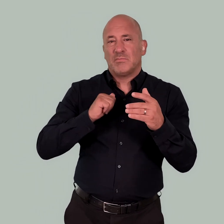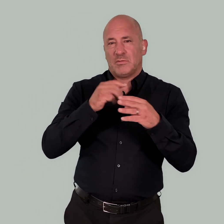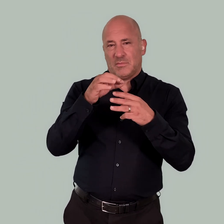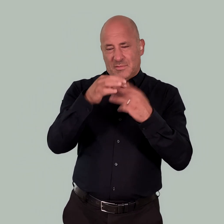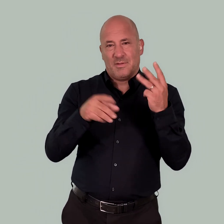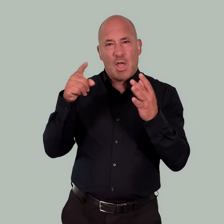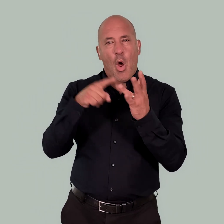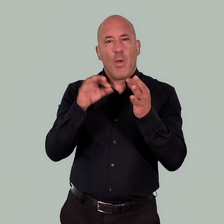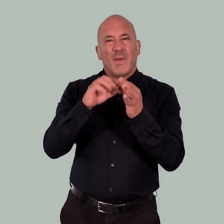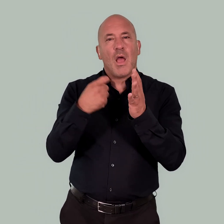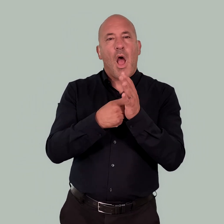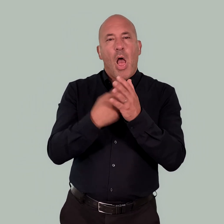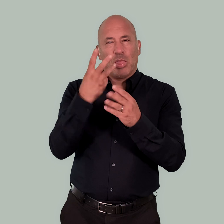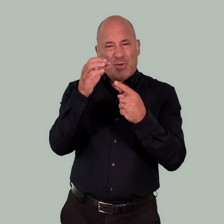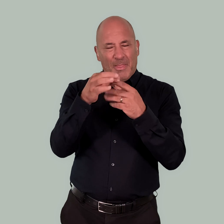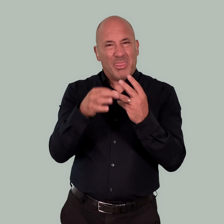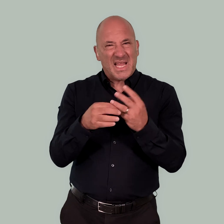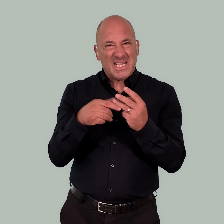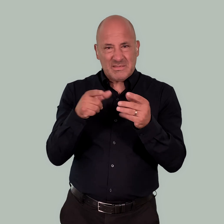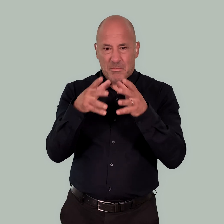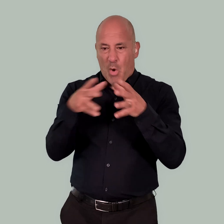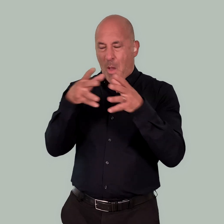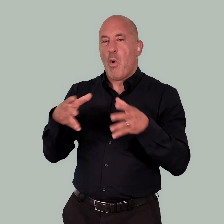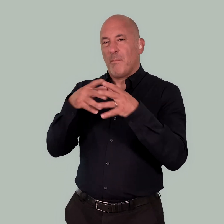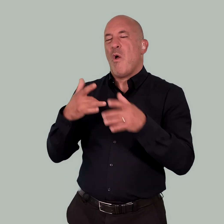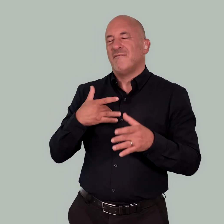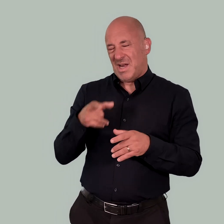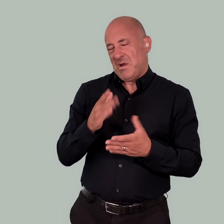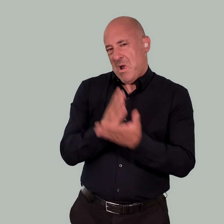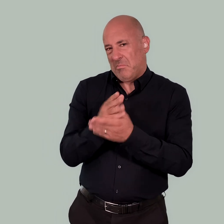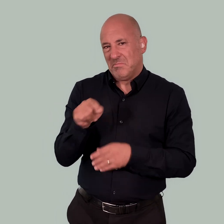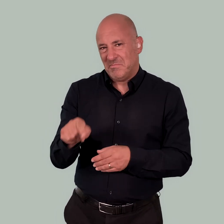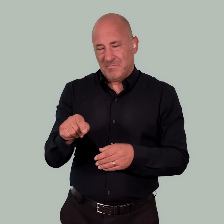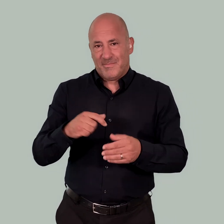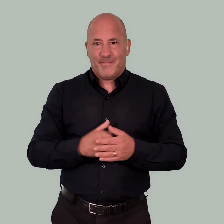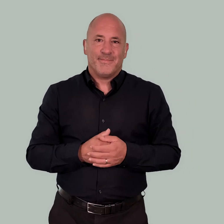increasing the scale of all three of the factors noted by the OBR.